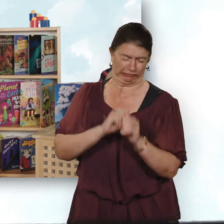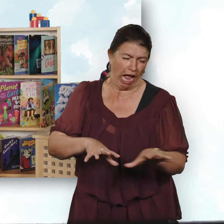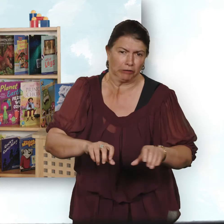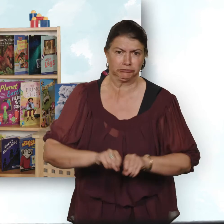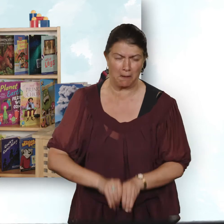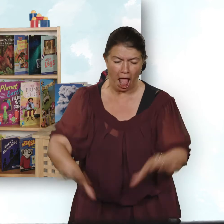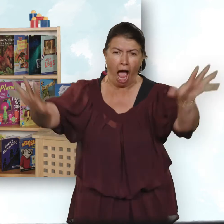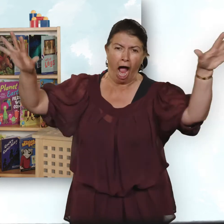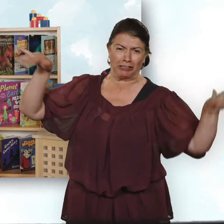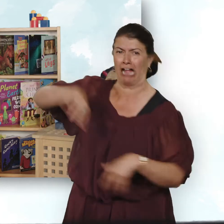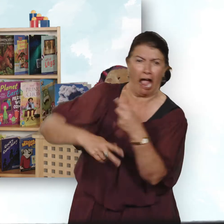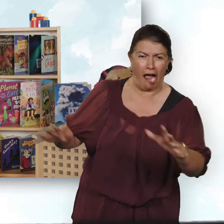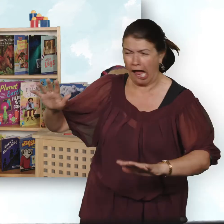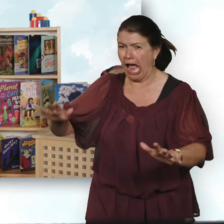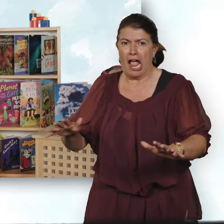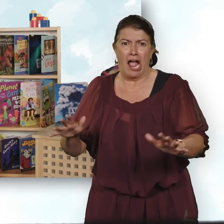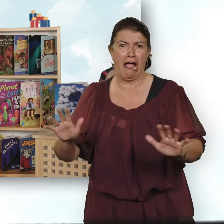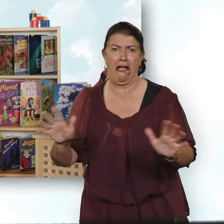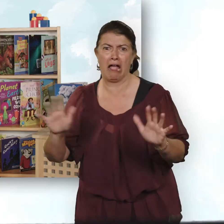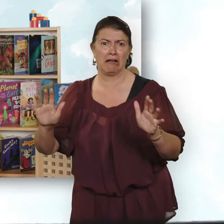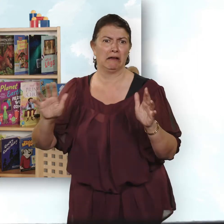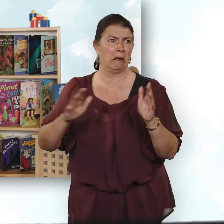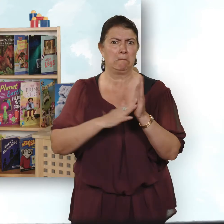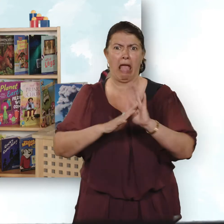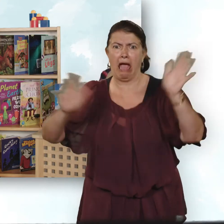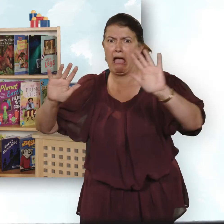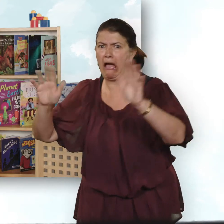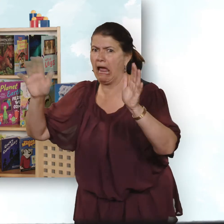Suddenly there was a CRASH! followed by a SPLASH!